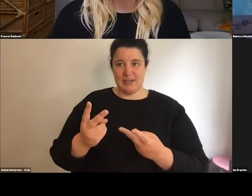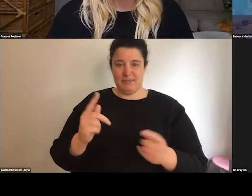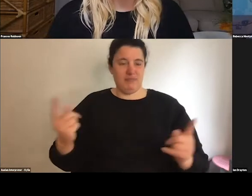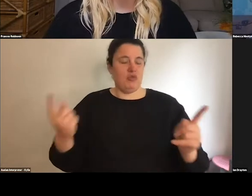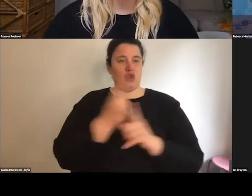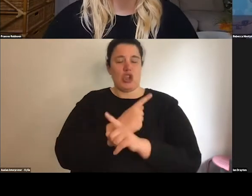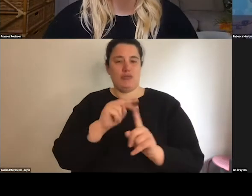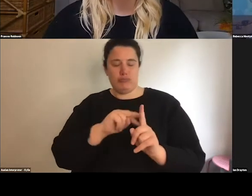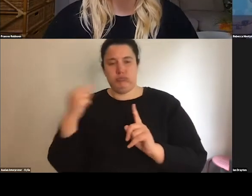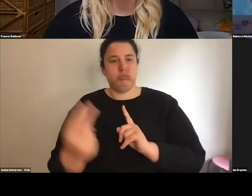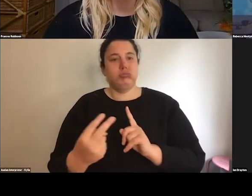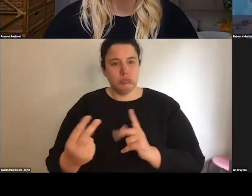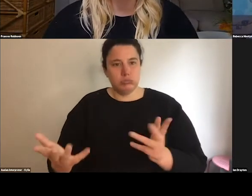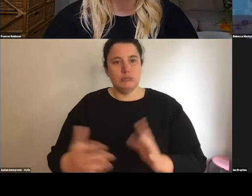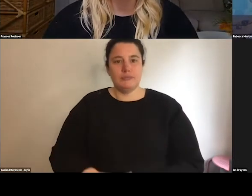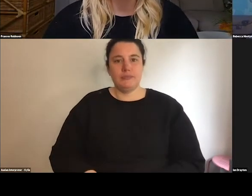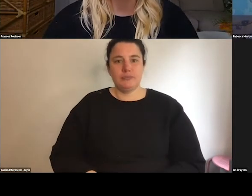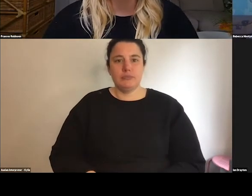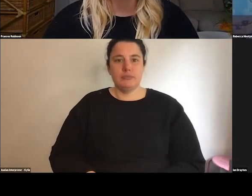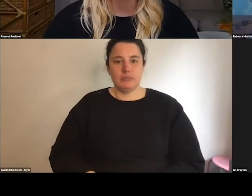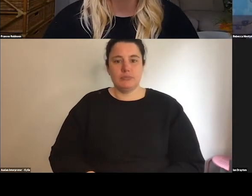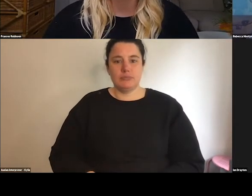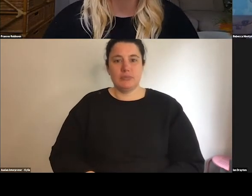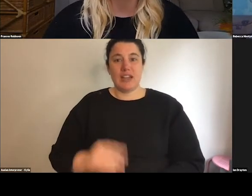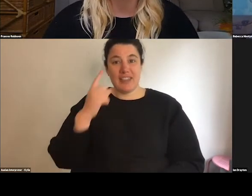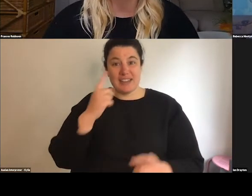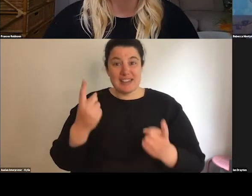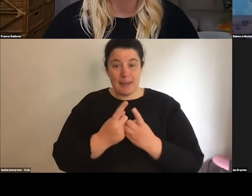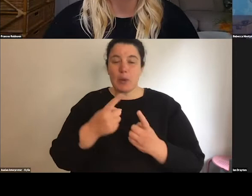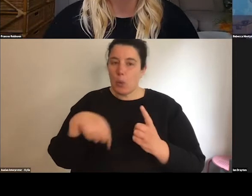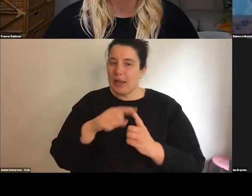I think something we need to be thinking more of